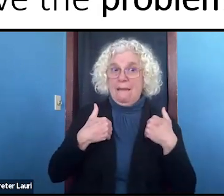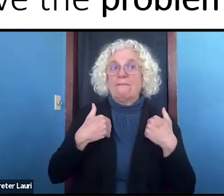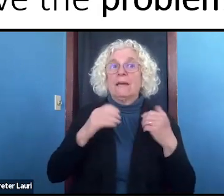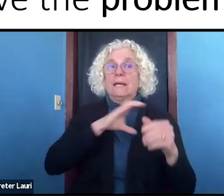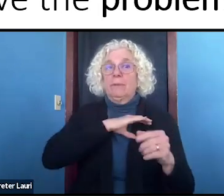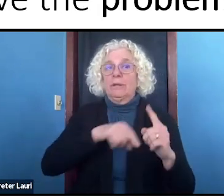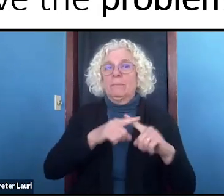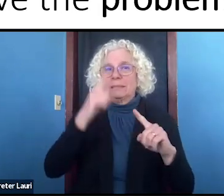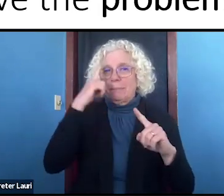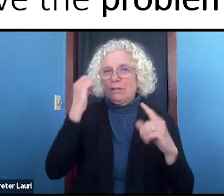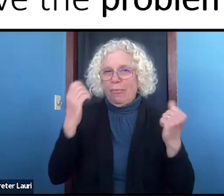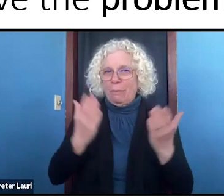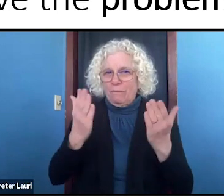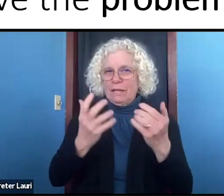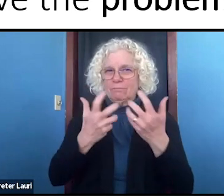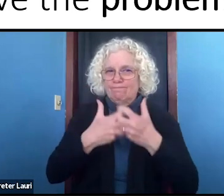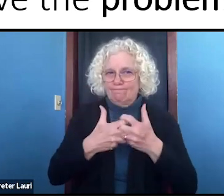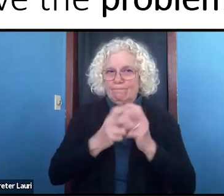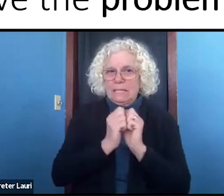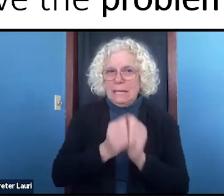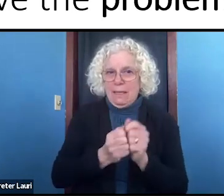We have communities in which there are mobile crisis centers.